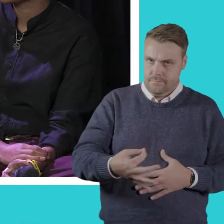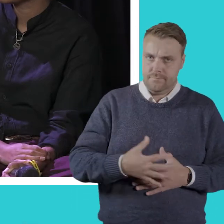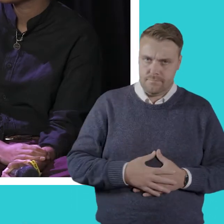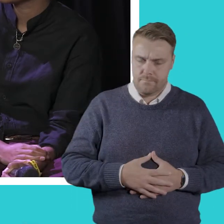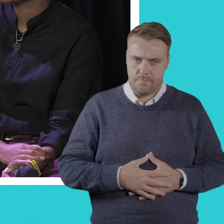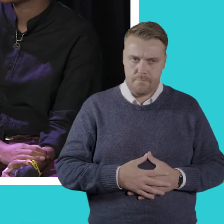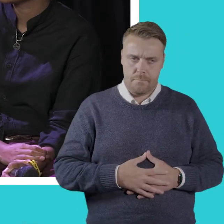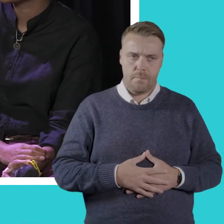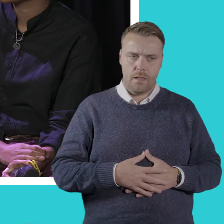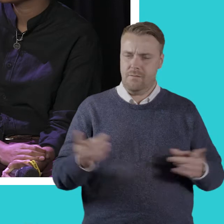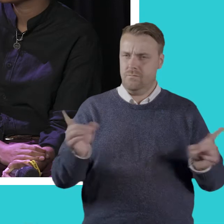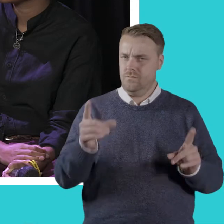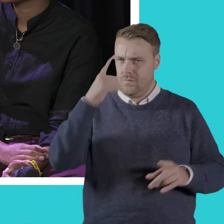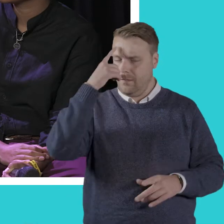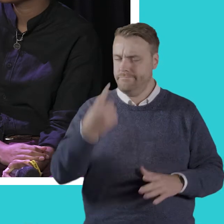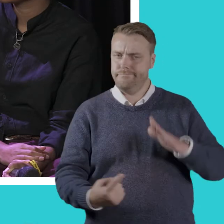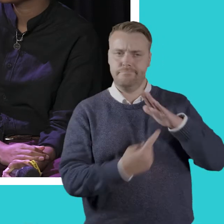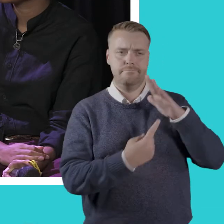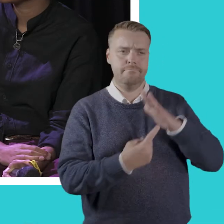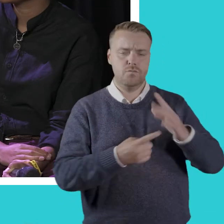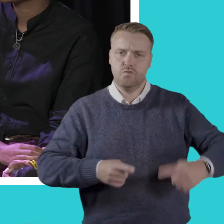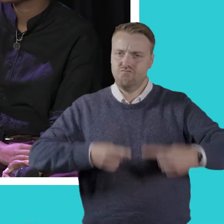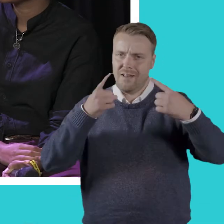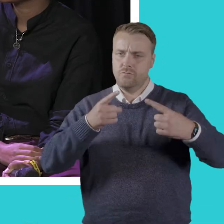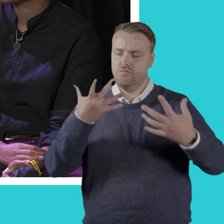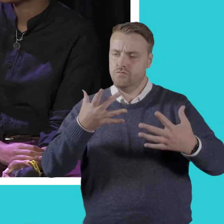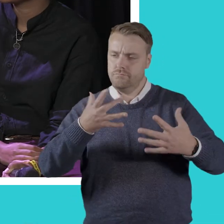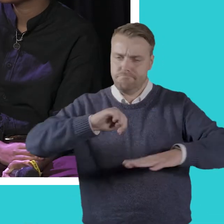what do you think the main challenges are to finding community and building community and